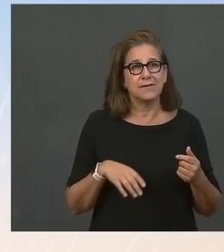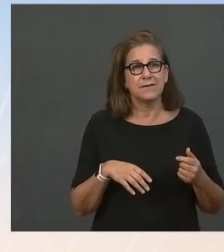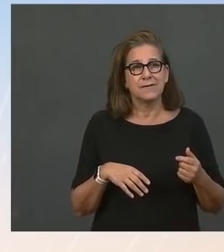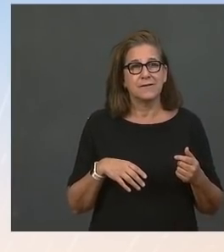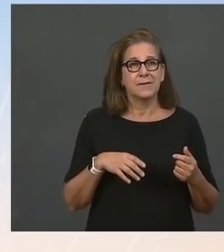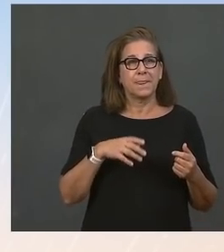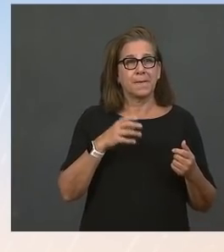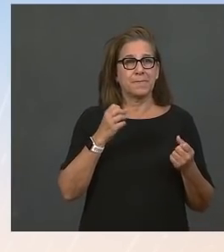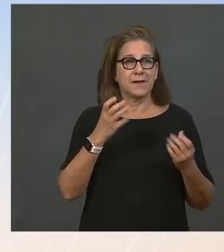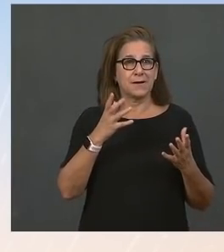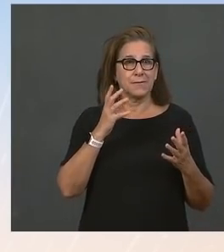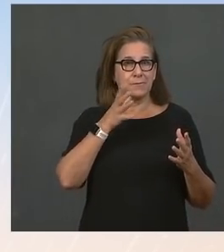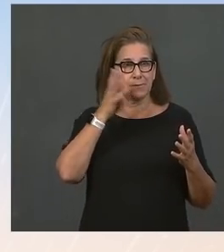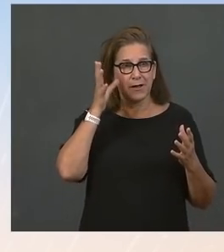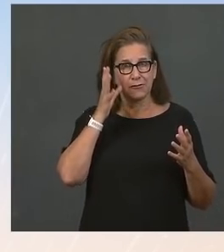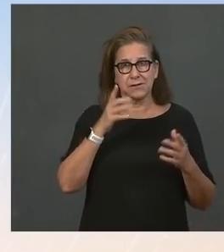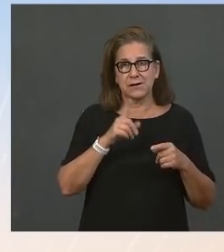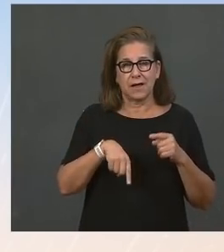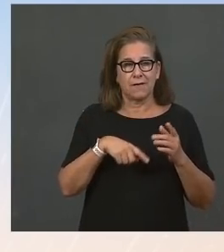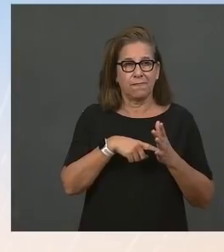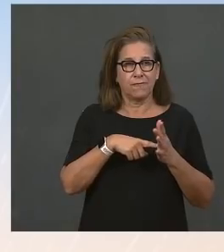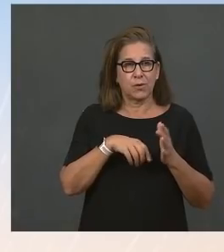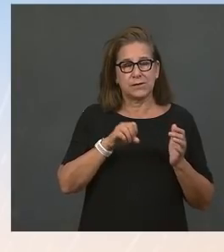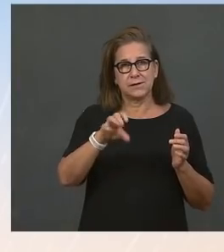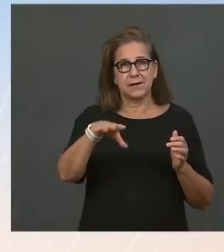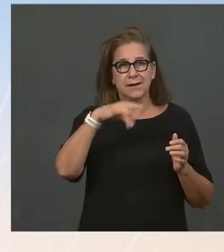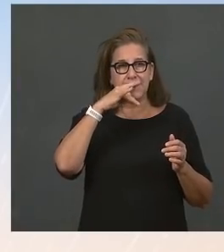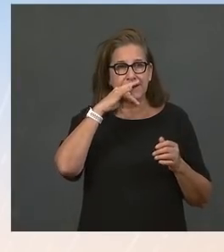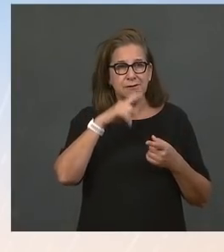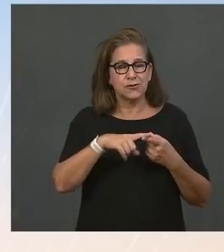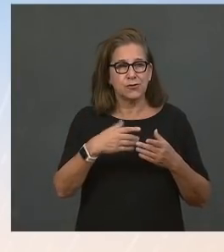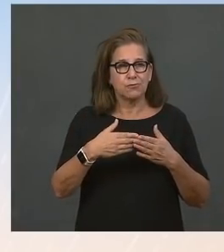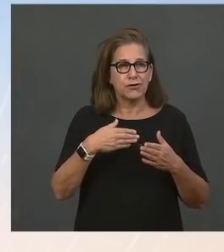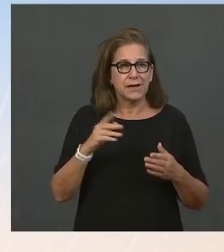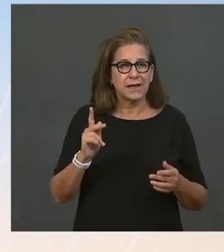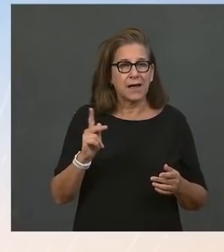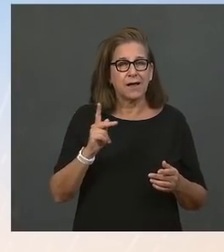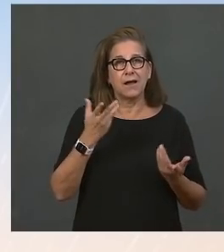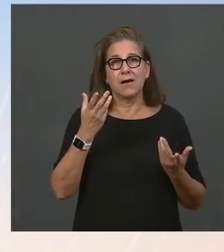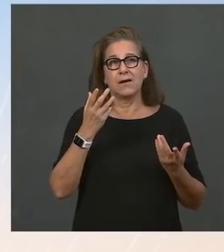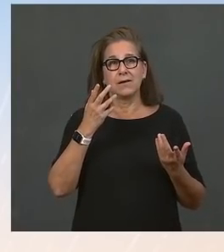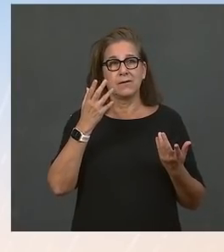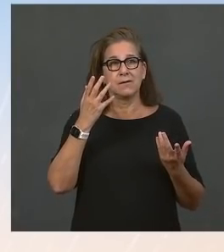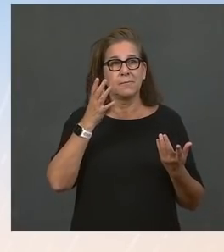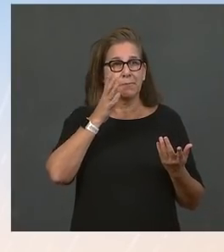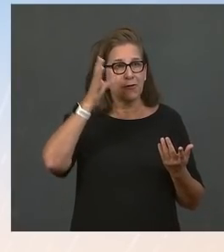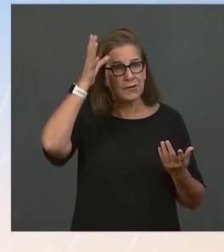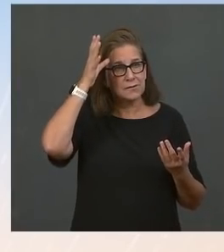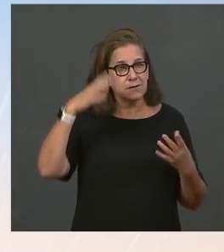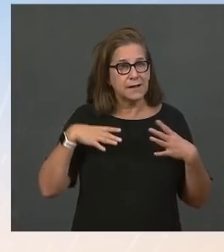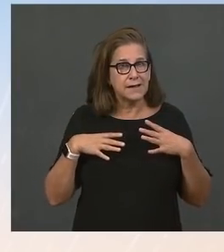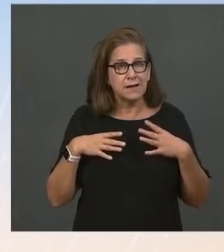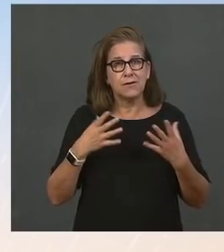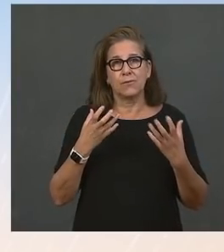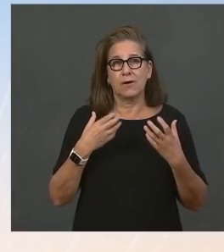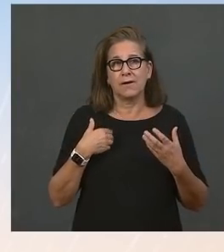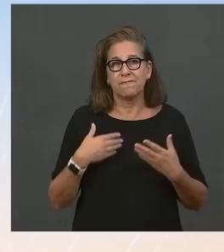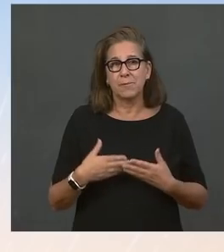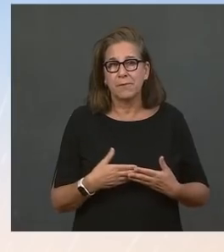and hoping that's a reality for them when they're at the point of having children or needing to care for loved ones. And so, this was really --